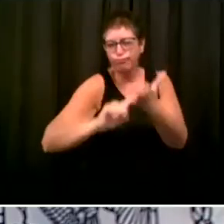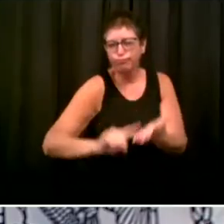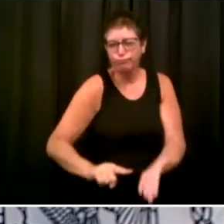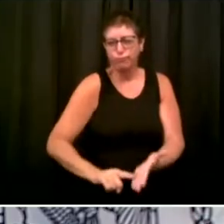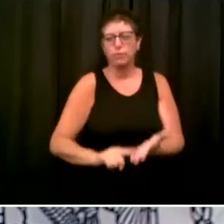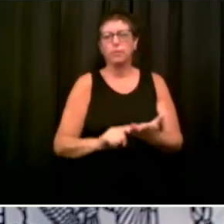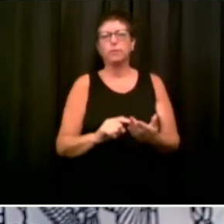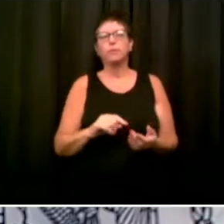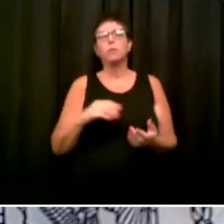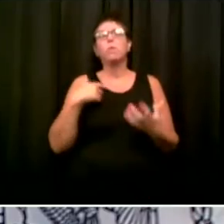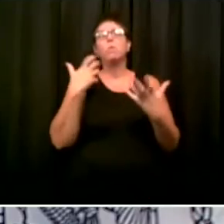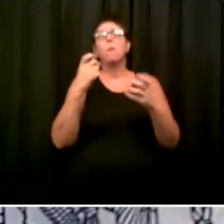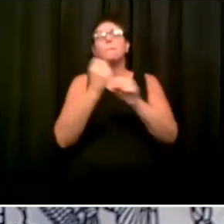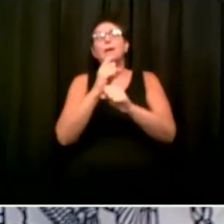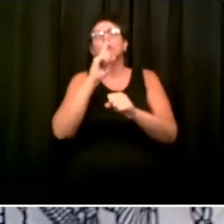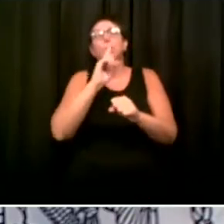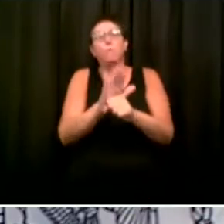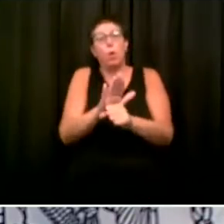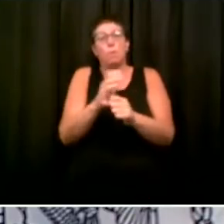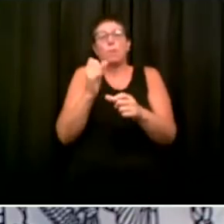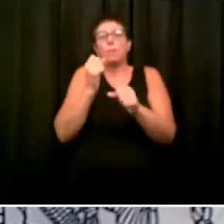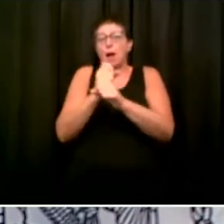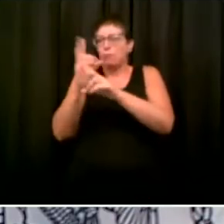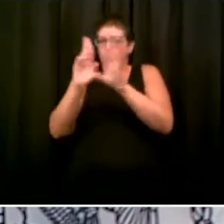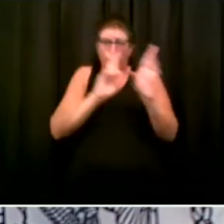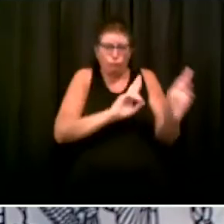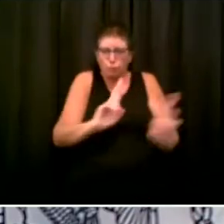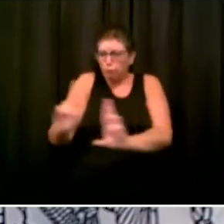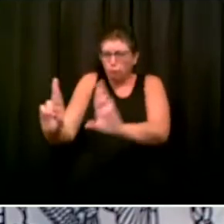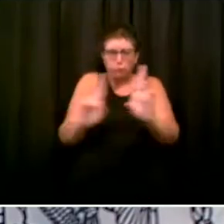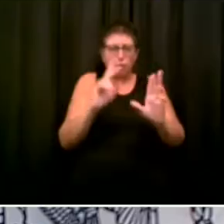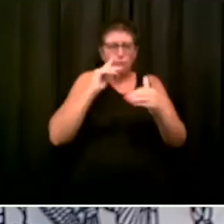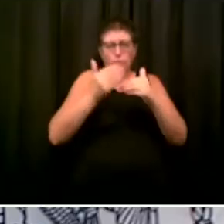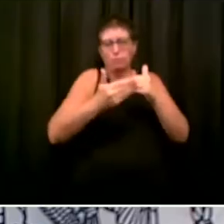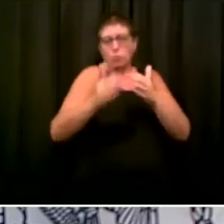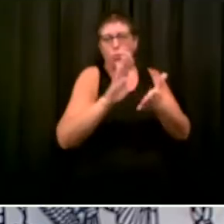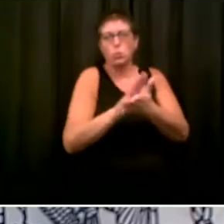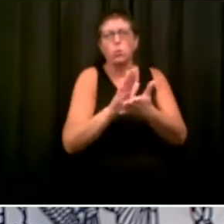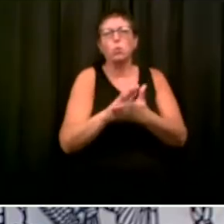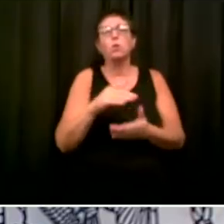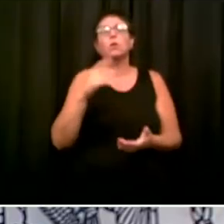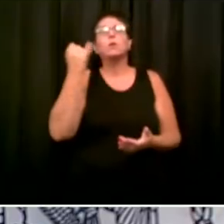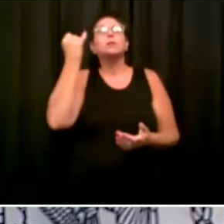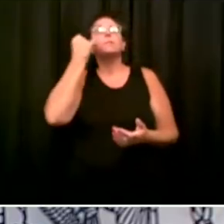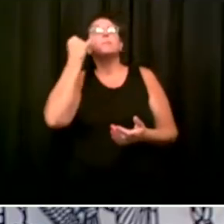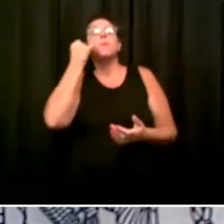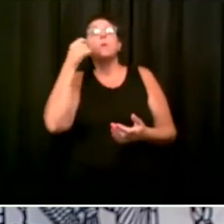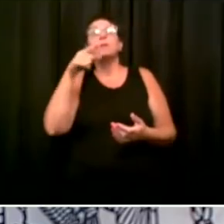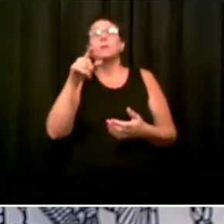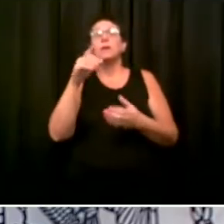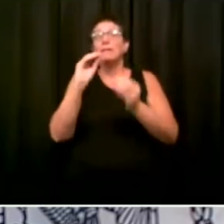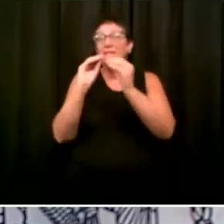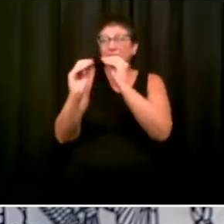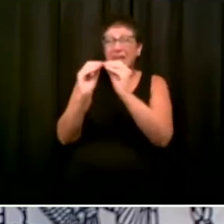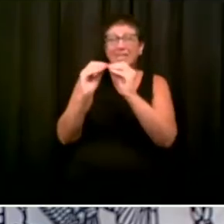D EHIGH BAR. THAT DESCRIBES THAT